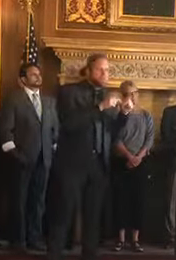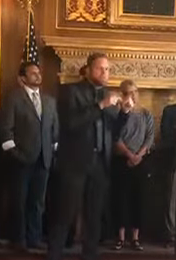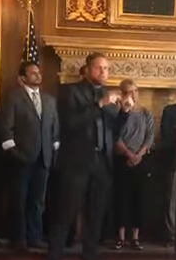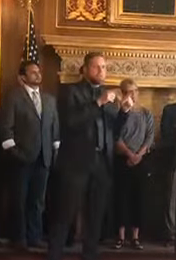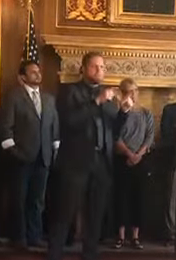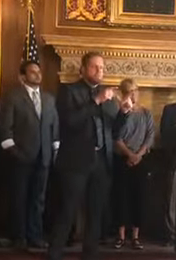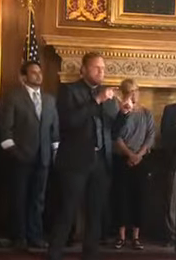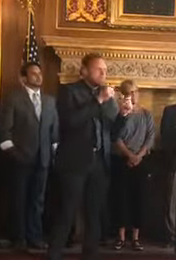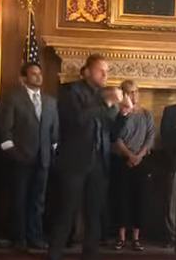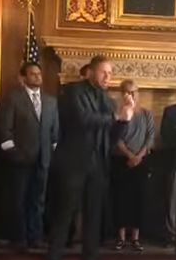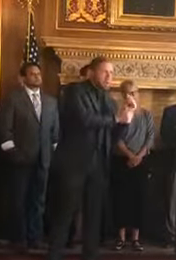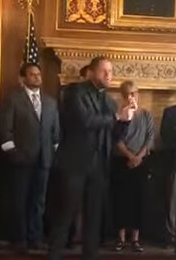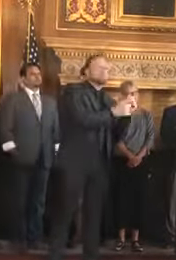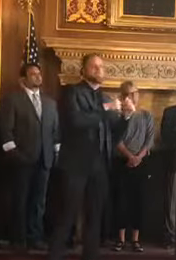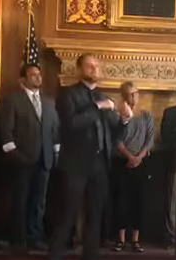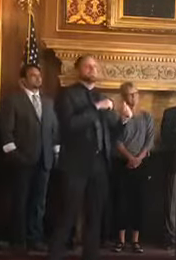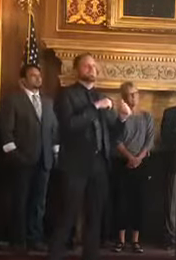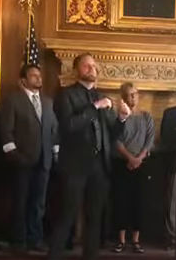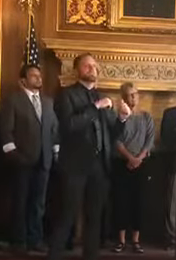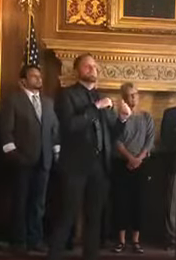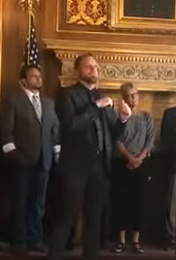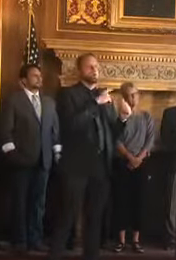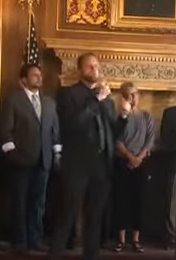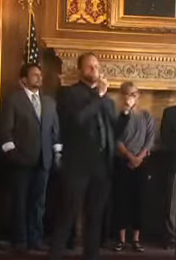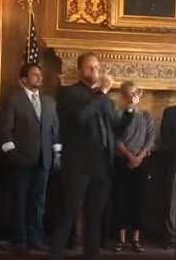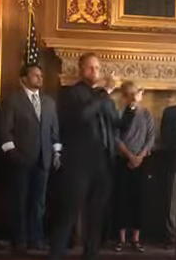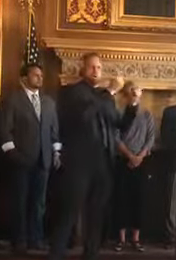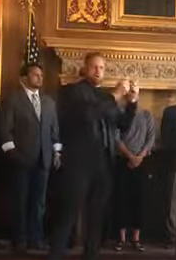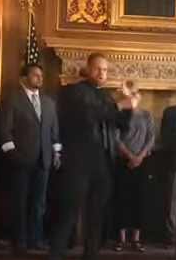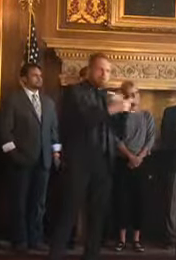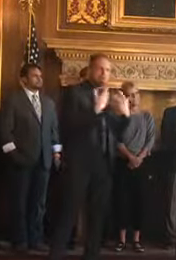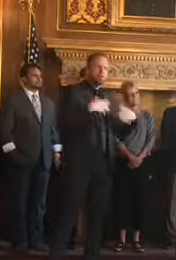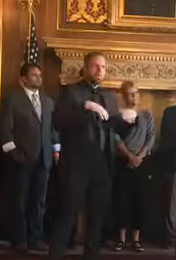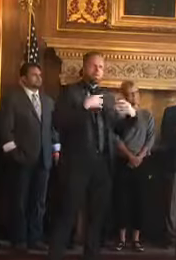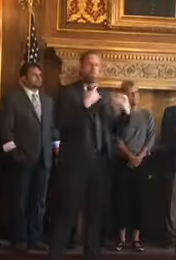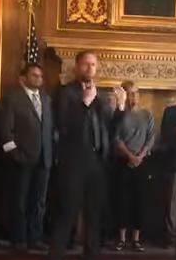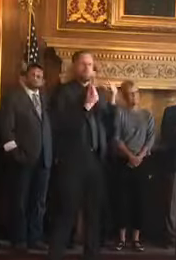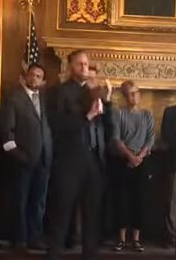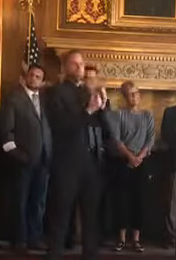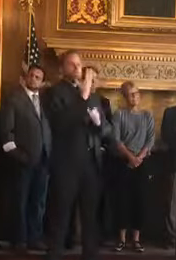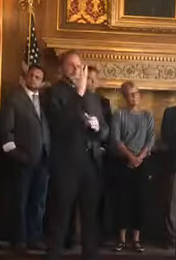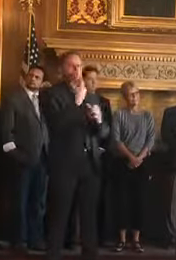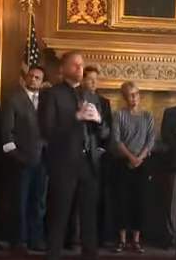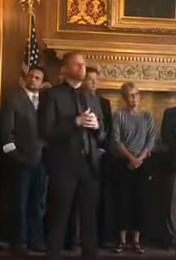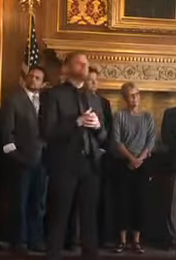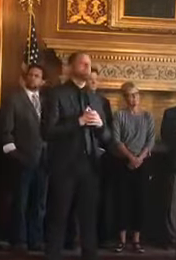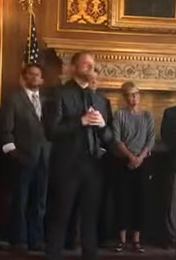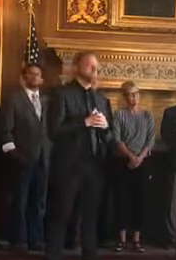So, to keep up with those changes, our law needs to have that ability to flexibility.